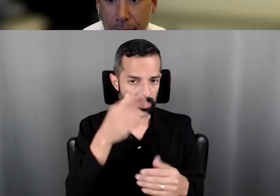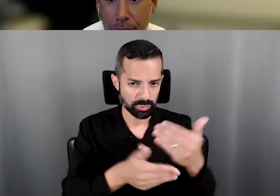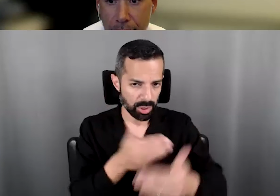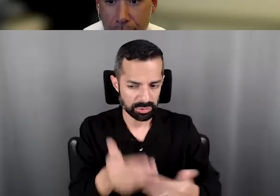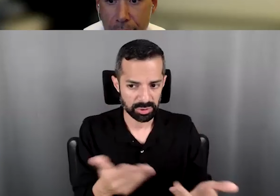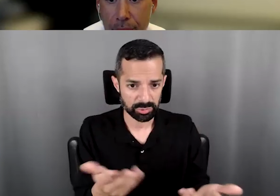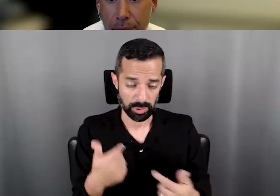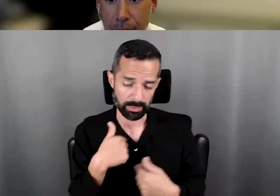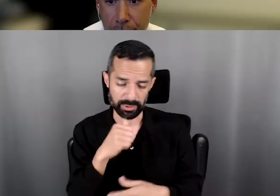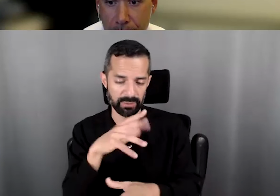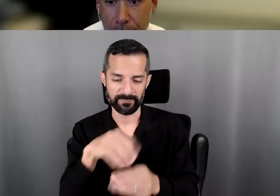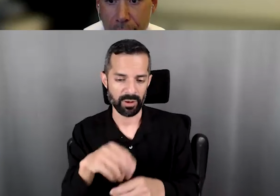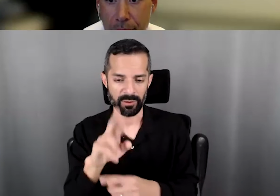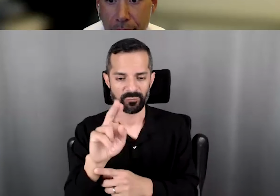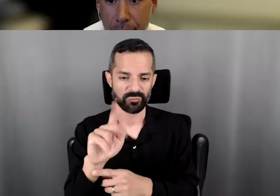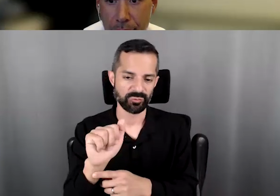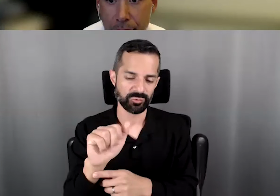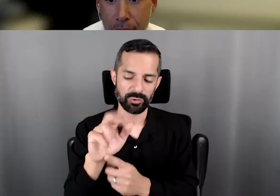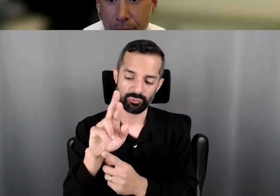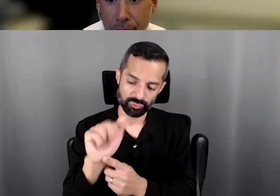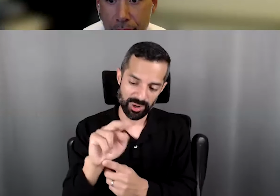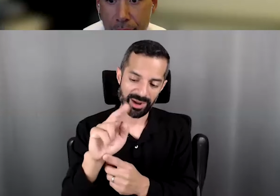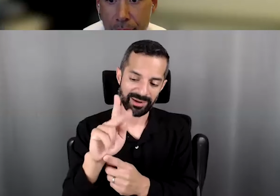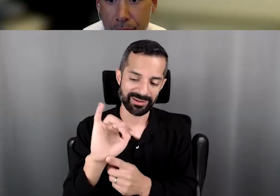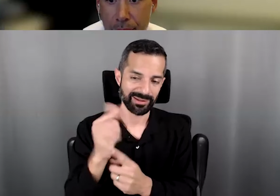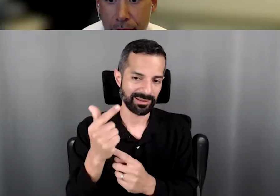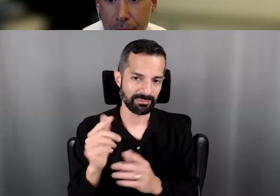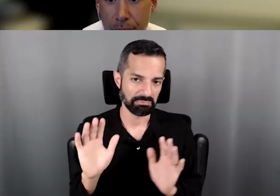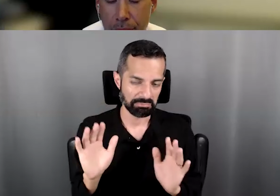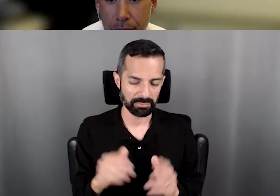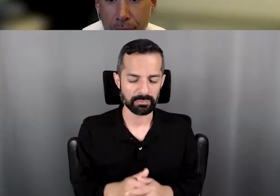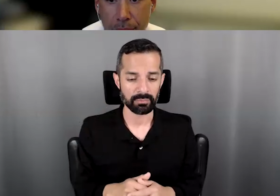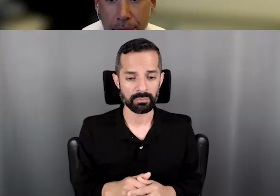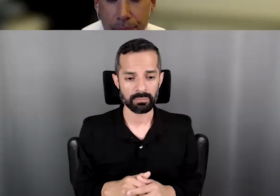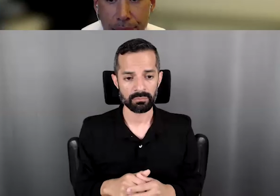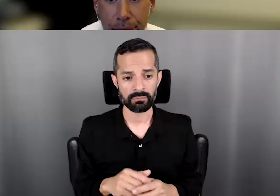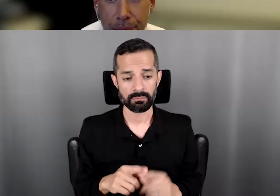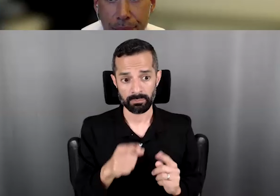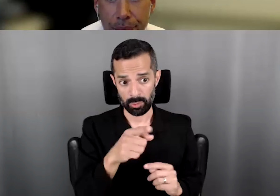So I don't know if you are actually looking for, program review being attached to those.